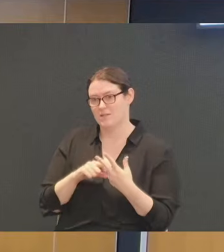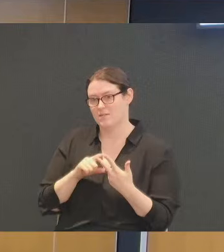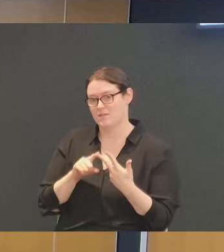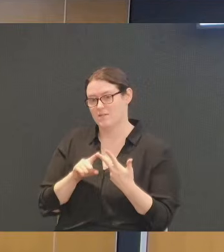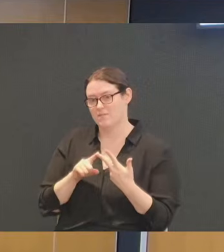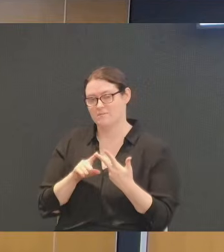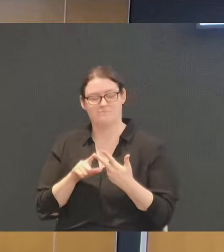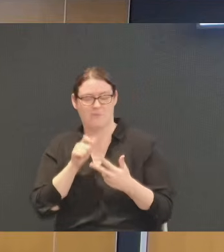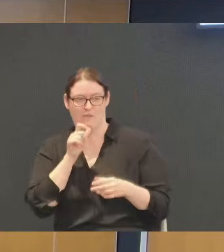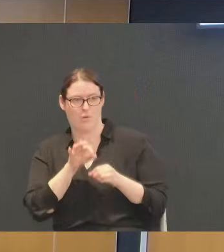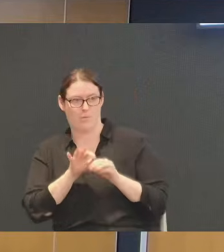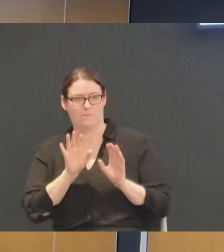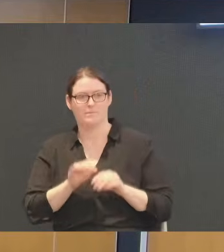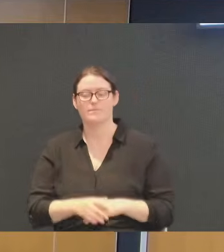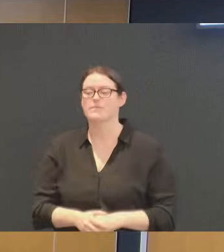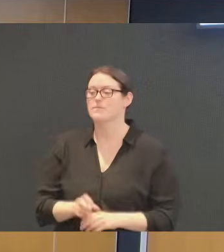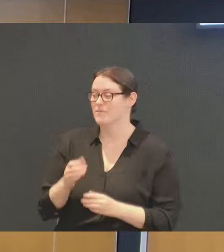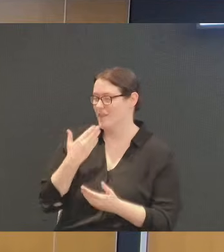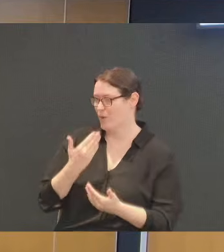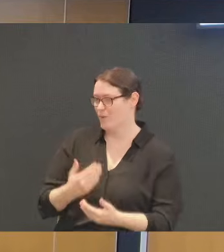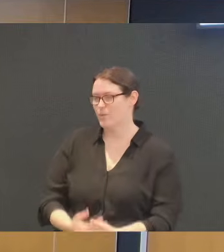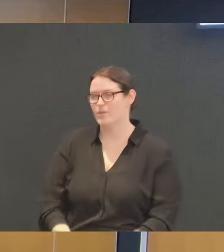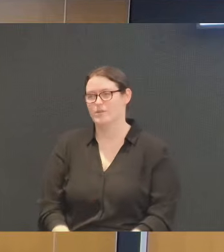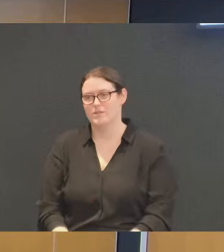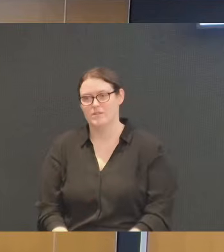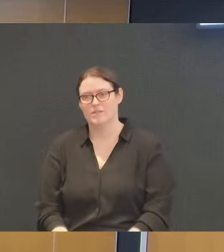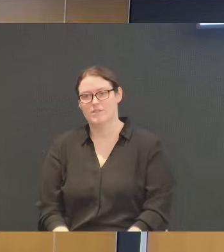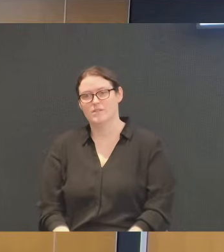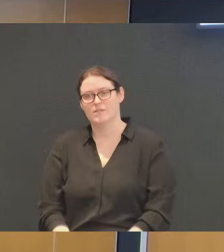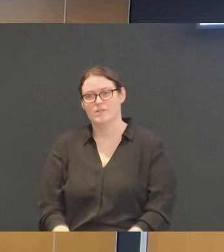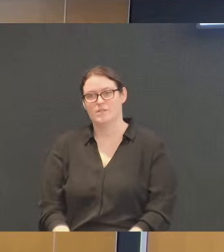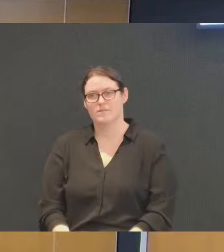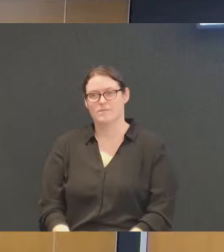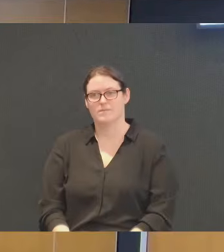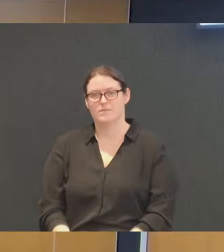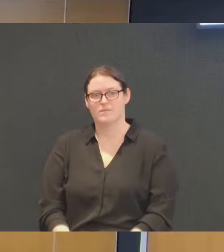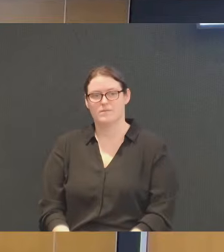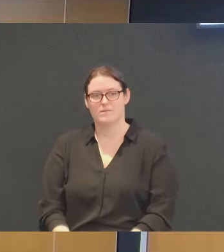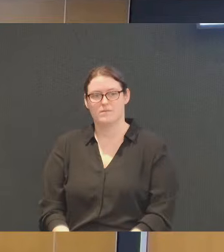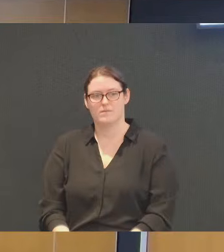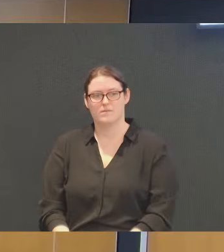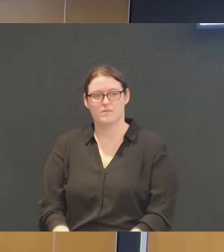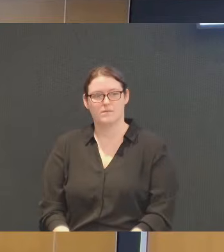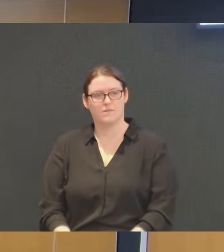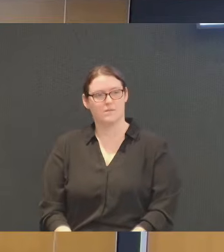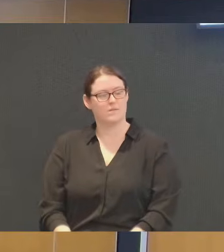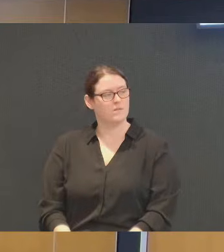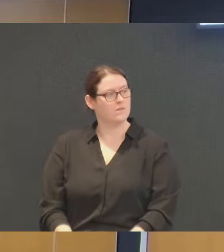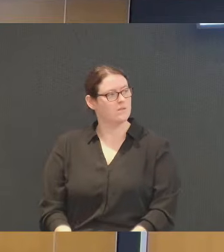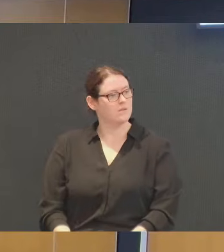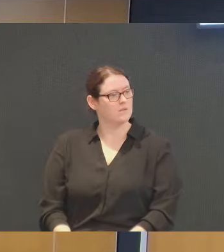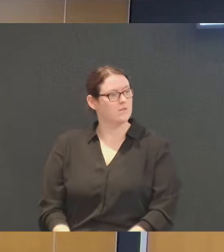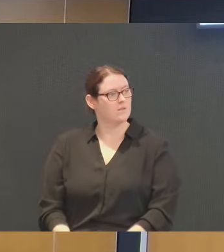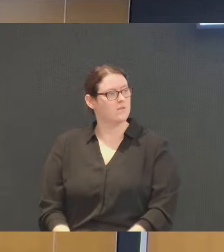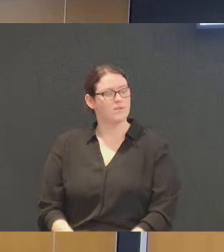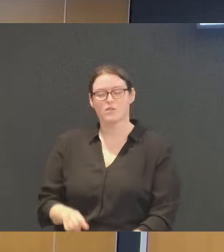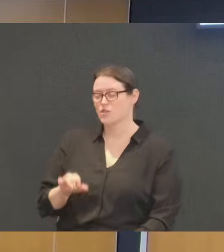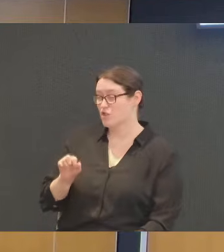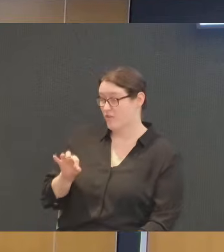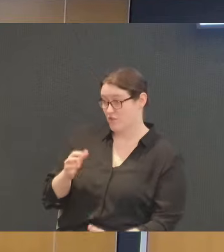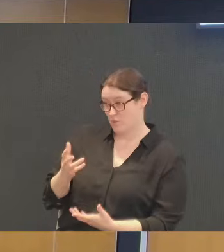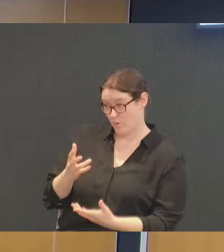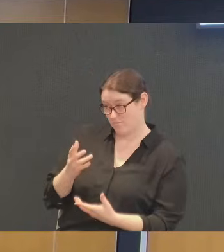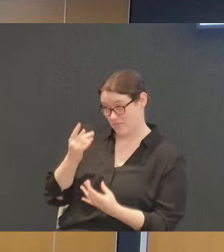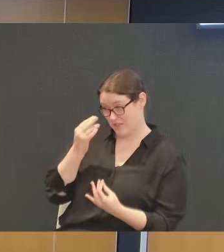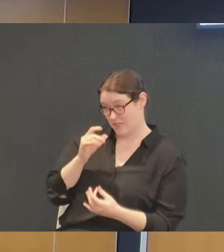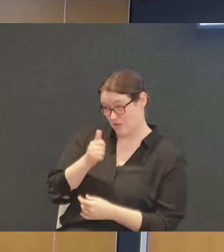Reece abstain. Thank you. Okay. Did Did you want to consider 10 through 16? Yeah, but I thought